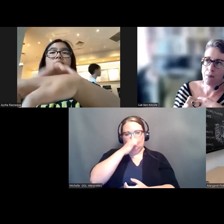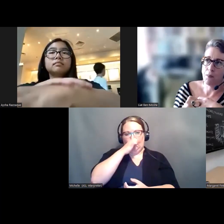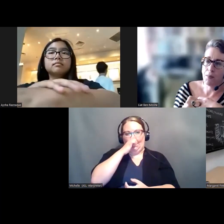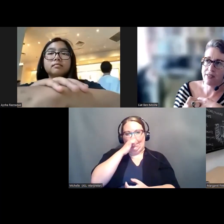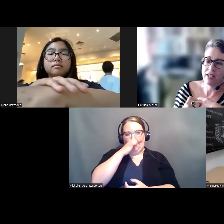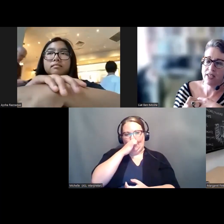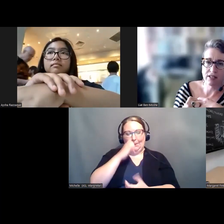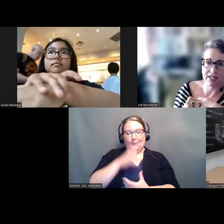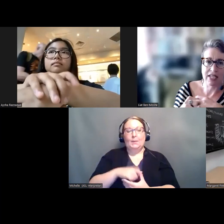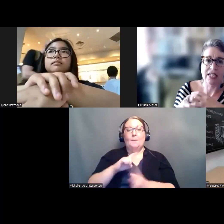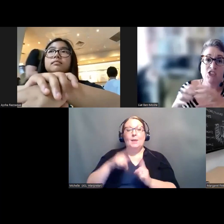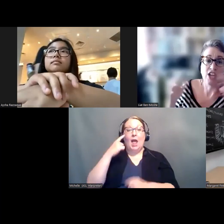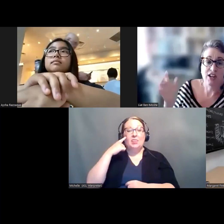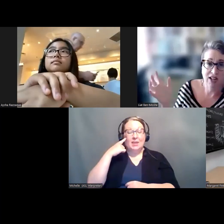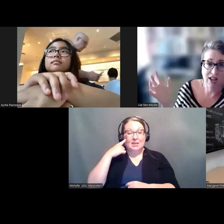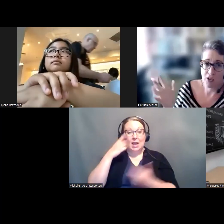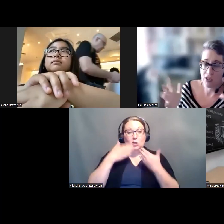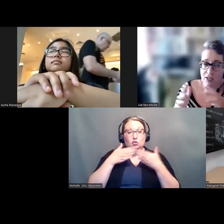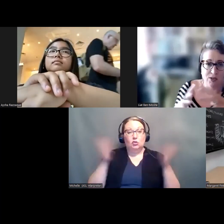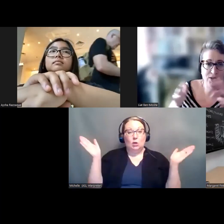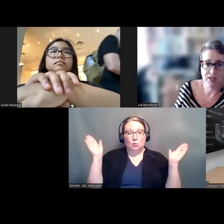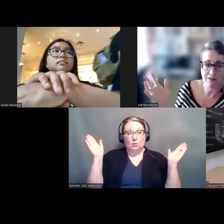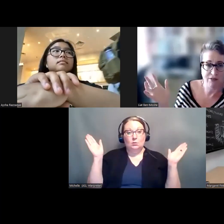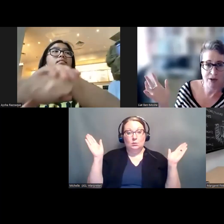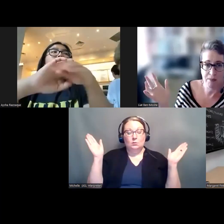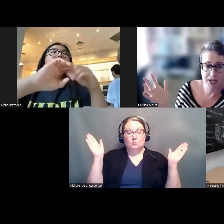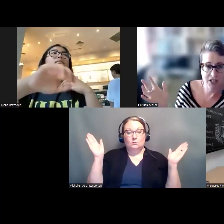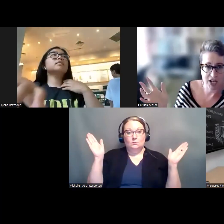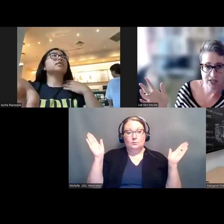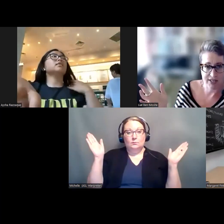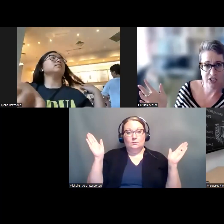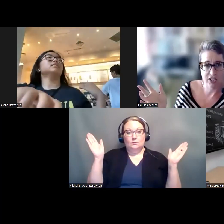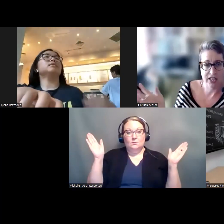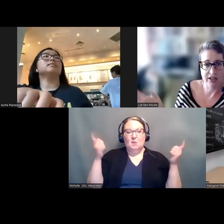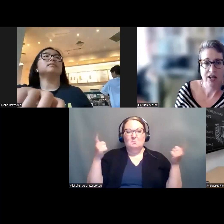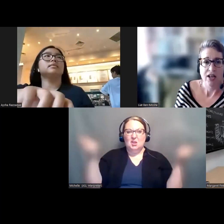But I think that in general, I'm gonna use a very big generalization here,